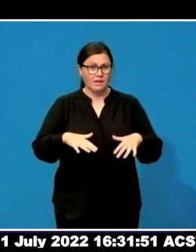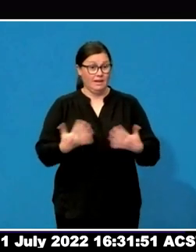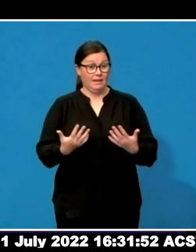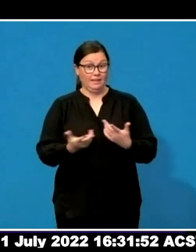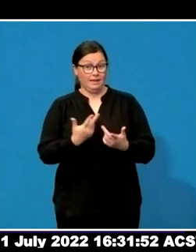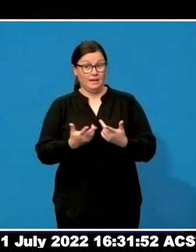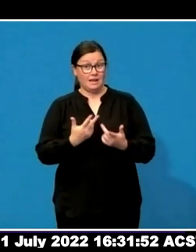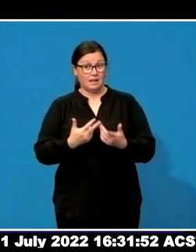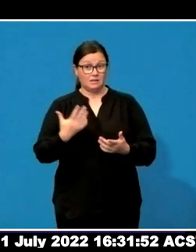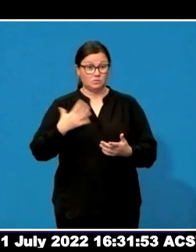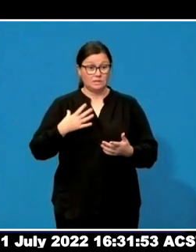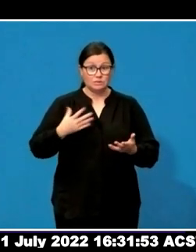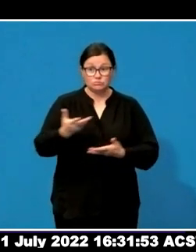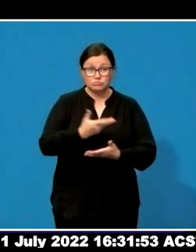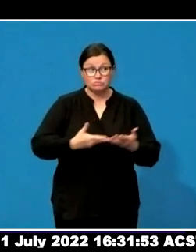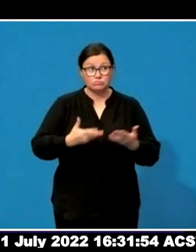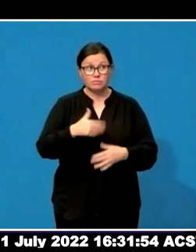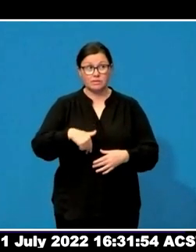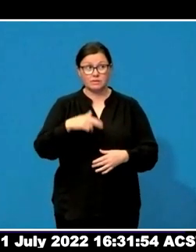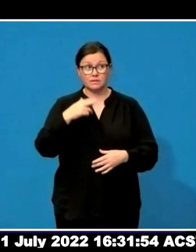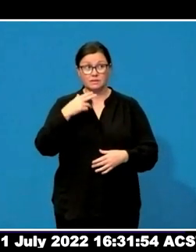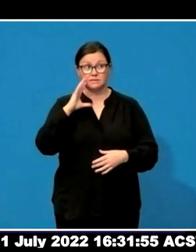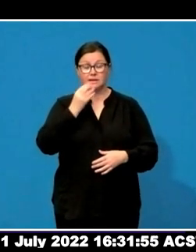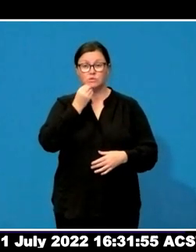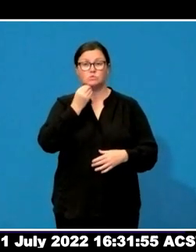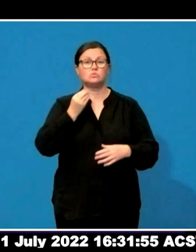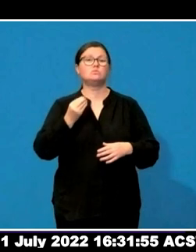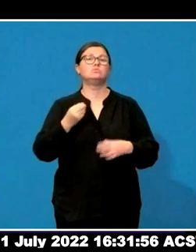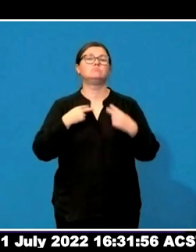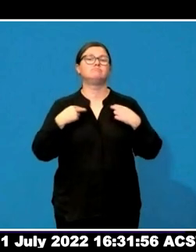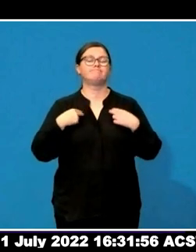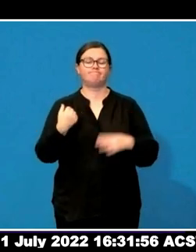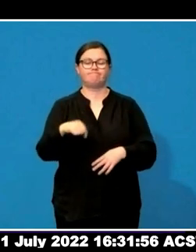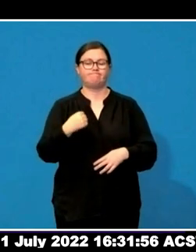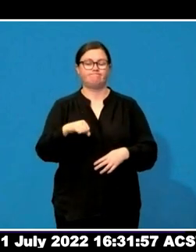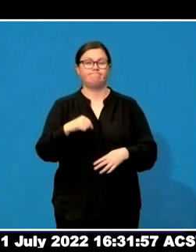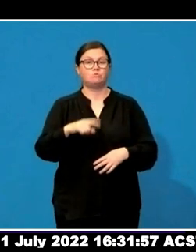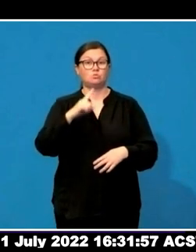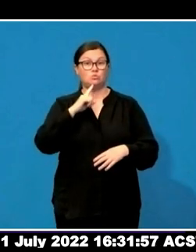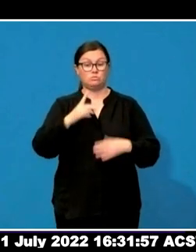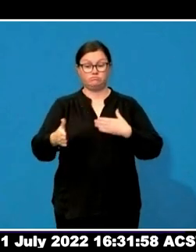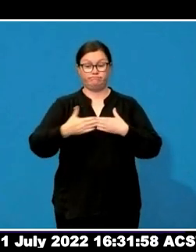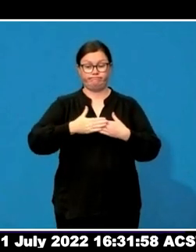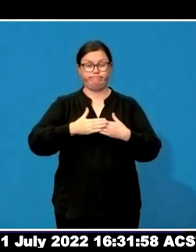No, there isn't, Chair. So we should adjournment until 10 am Central Time tomorrow. Tomorrow for Emily Sherwood.